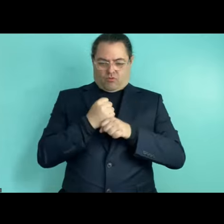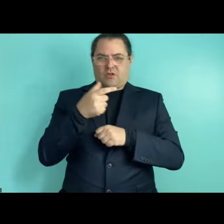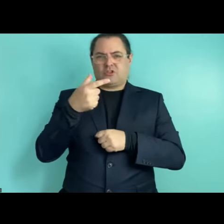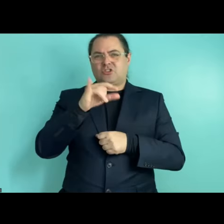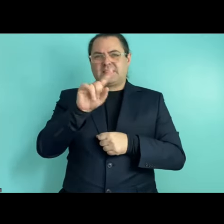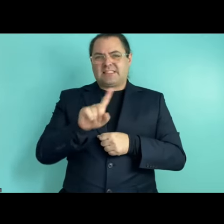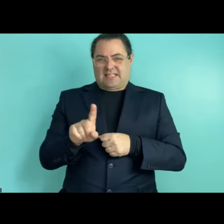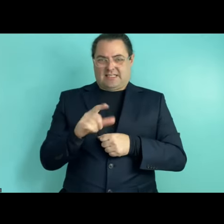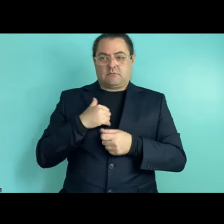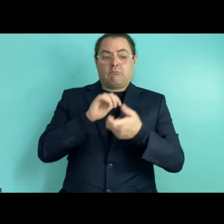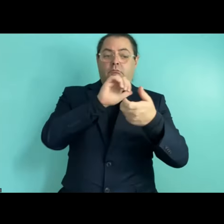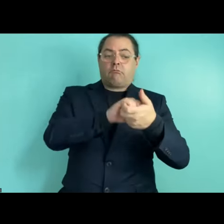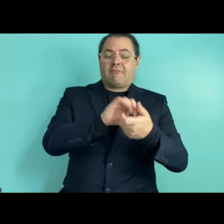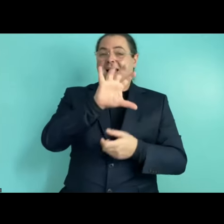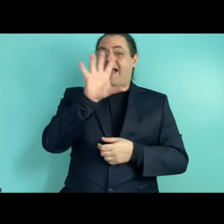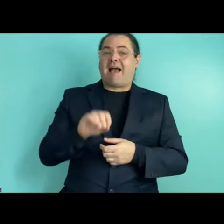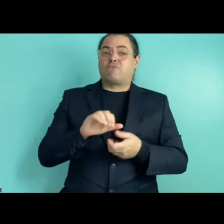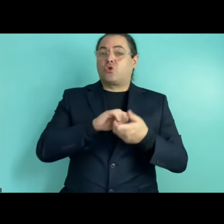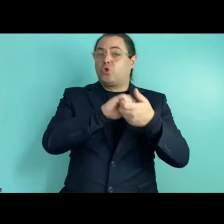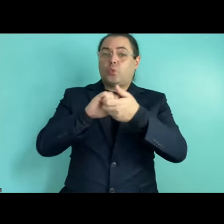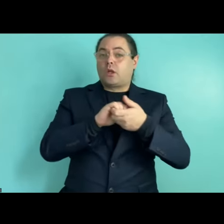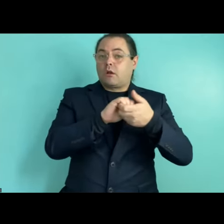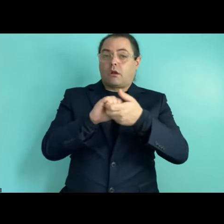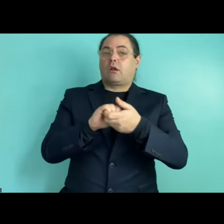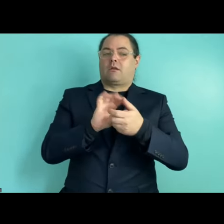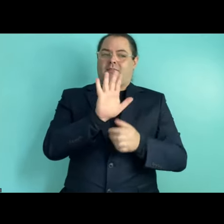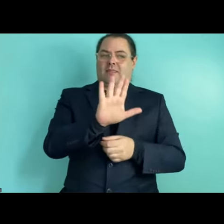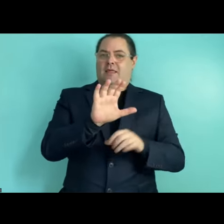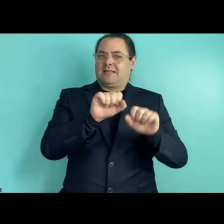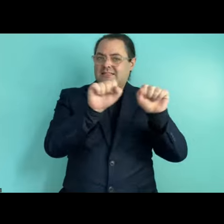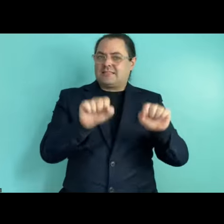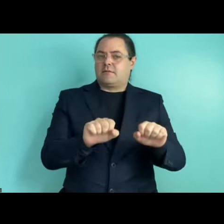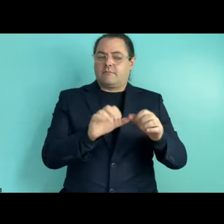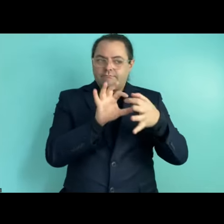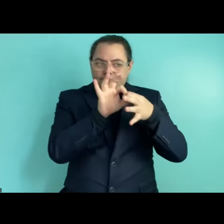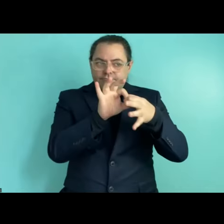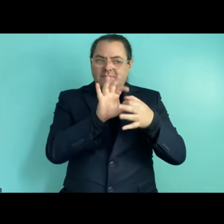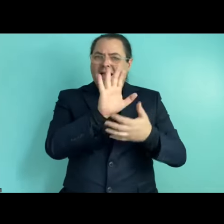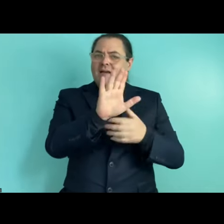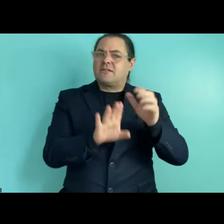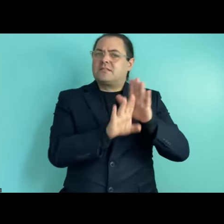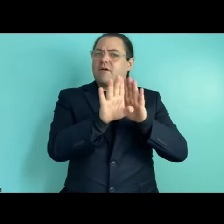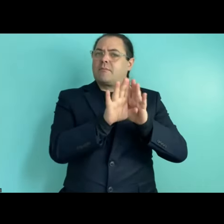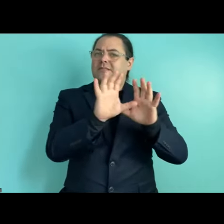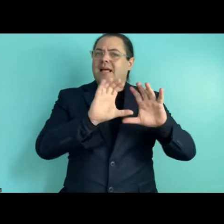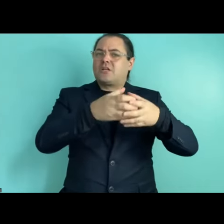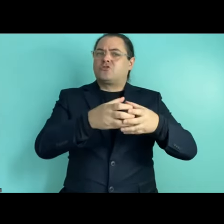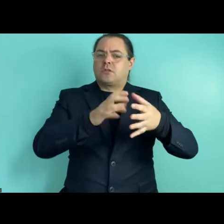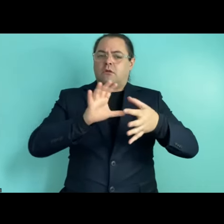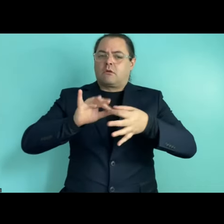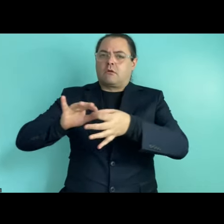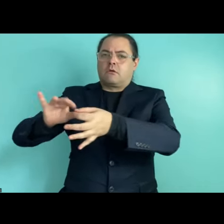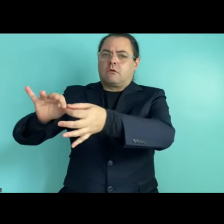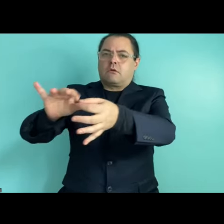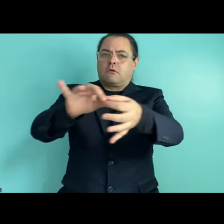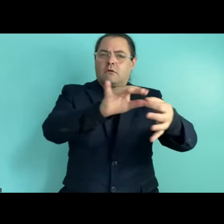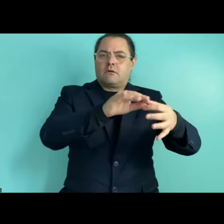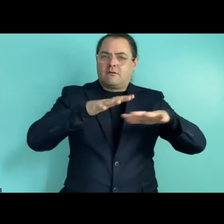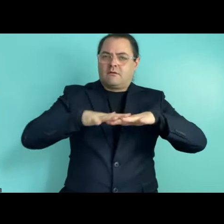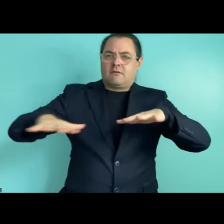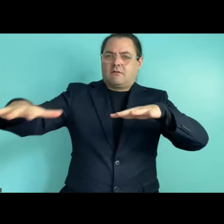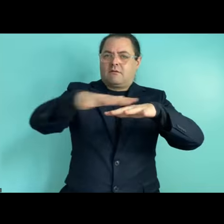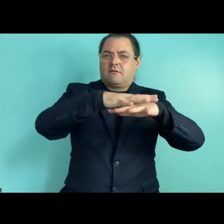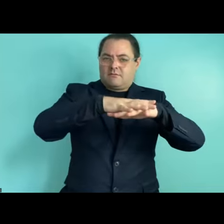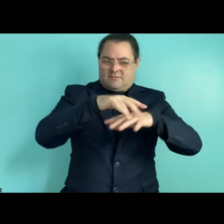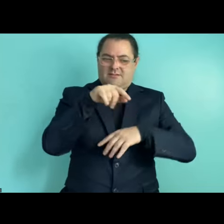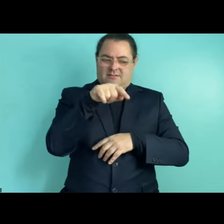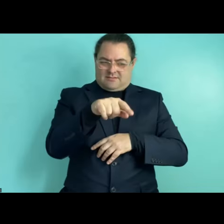African Union, and system that is. 15:42:01 which has an initiative called skills